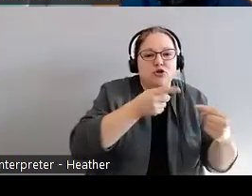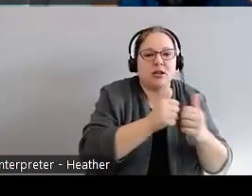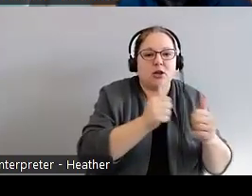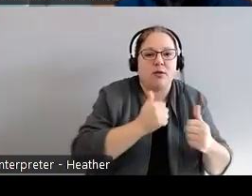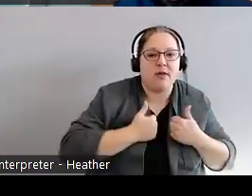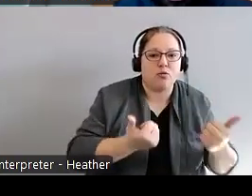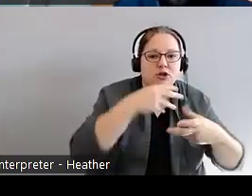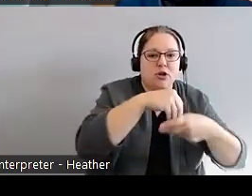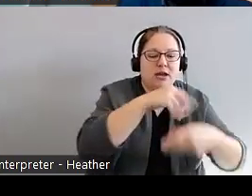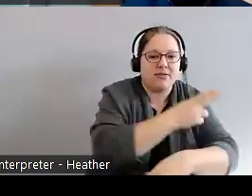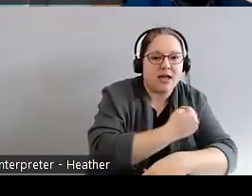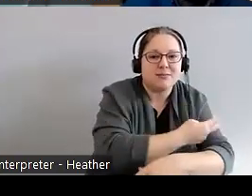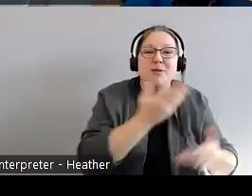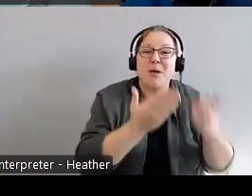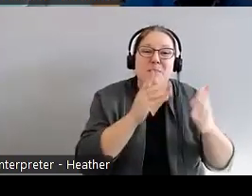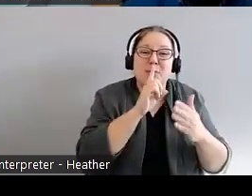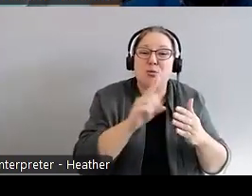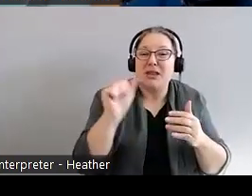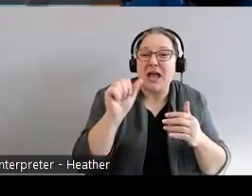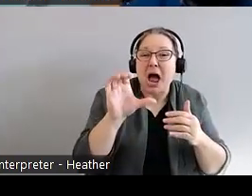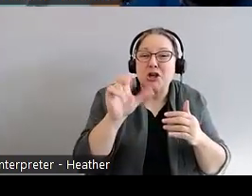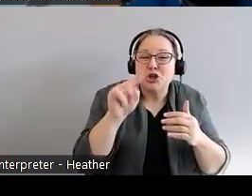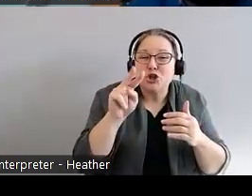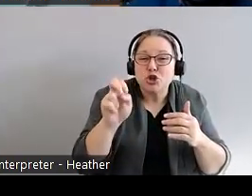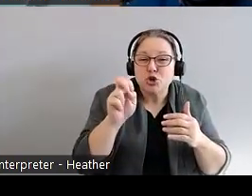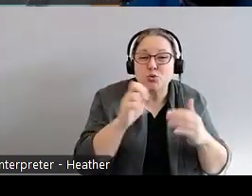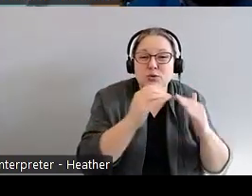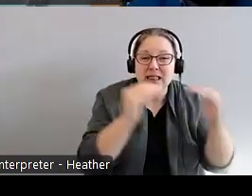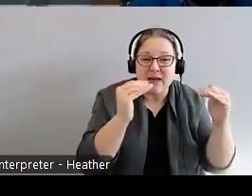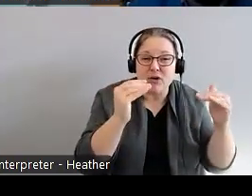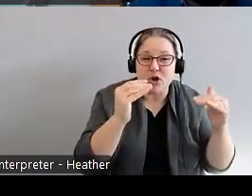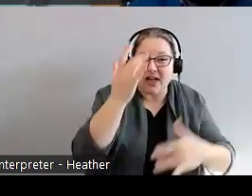acute phase of illness. Uh I'm going to talk a little bit about the admission uh criteria for